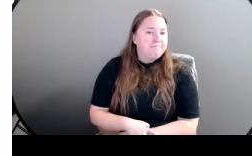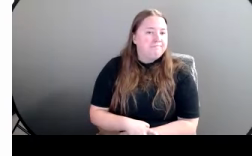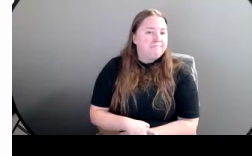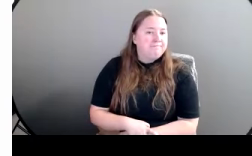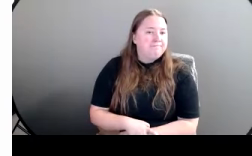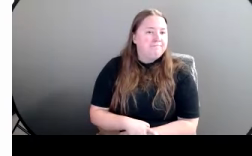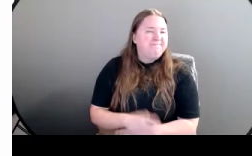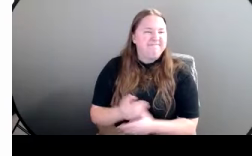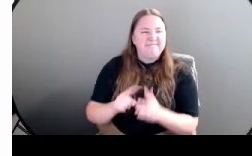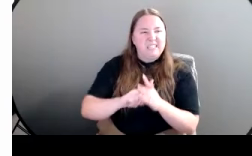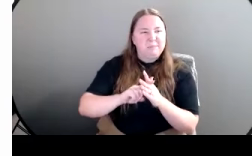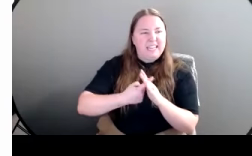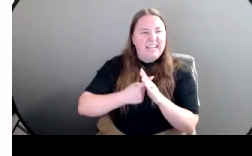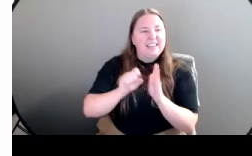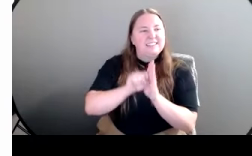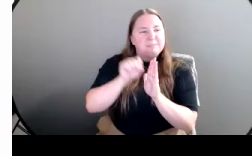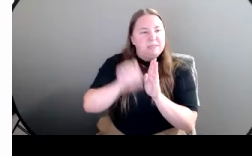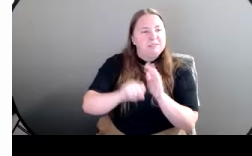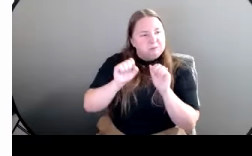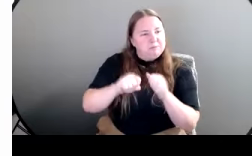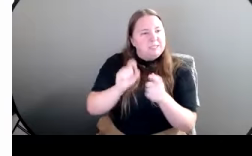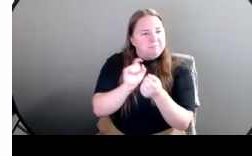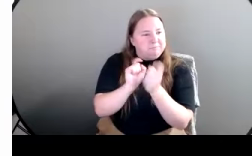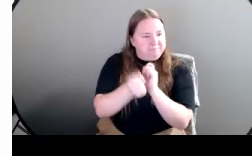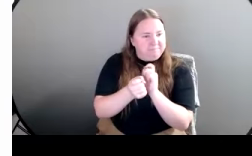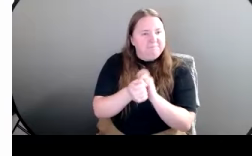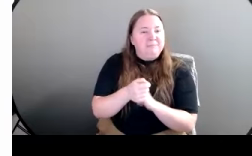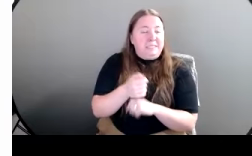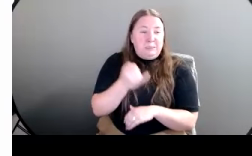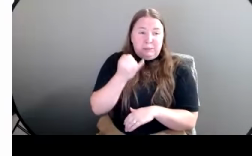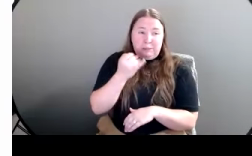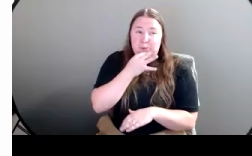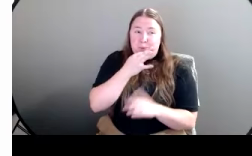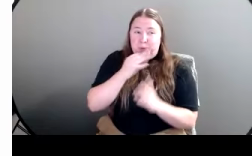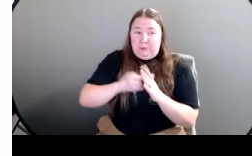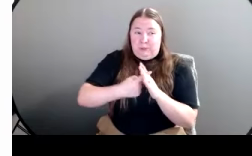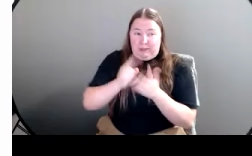at the beginning of the semester. So you could, you could even though we're about to start, you could still do it now.